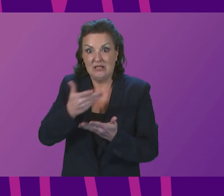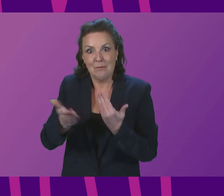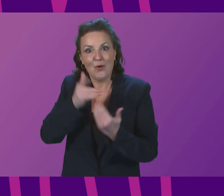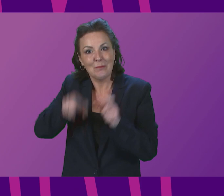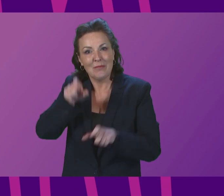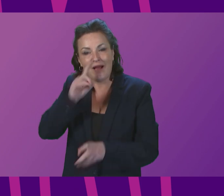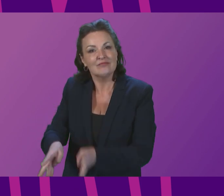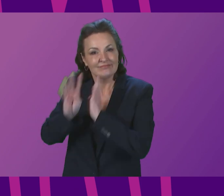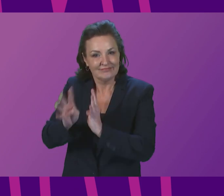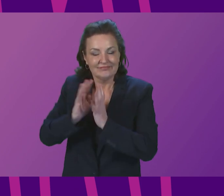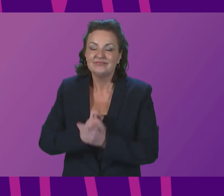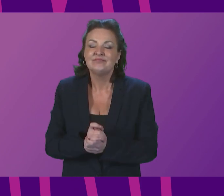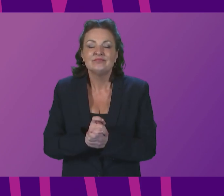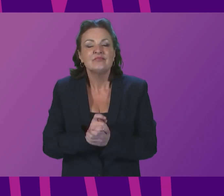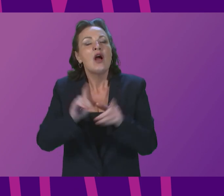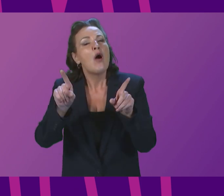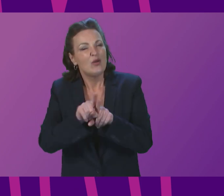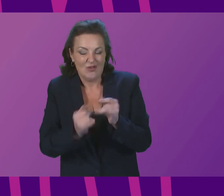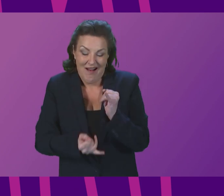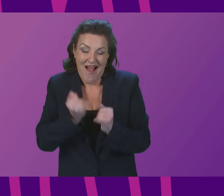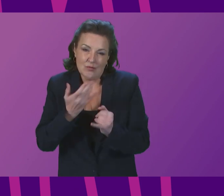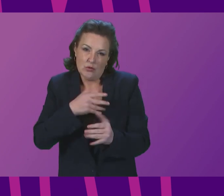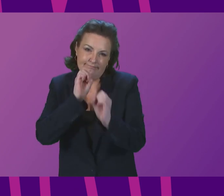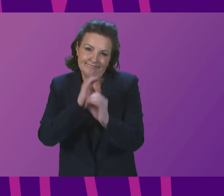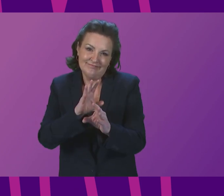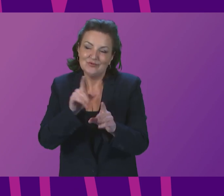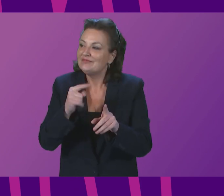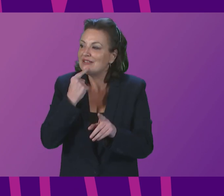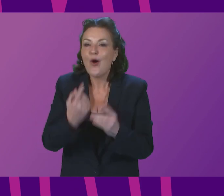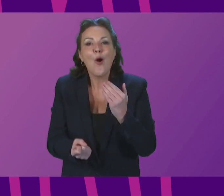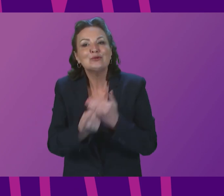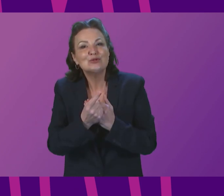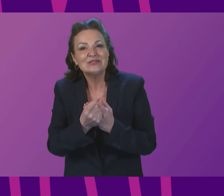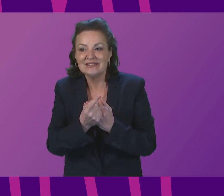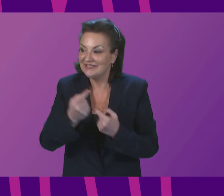On that issue, let me take the opportunity to welcome—on behalf of all of us, I am